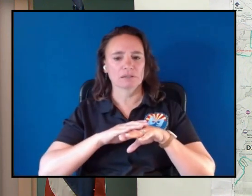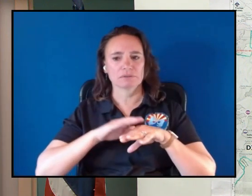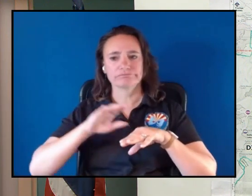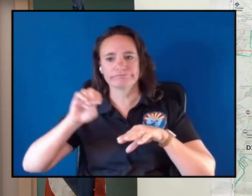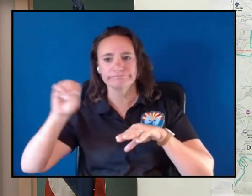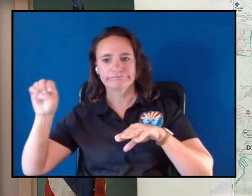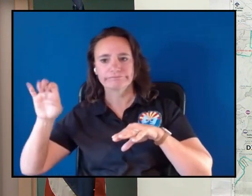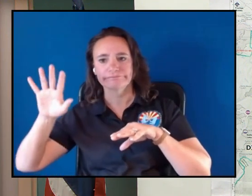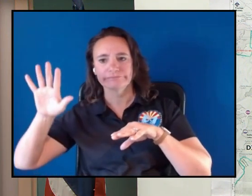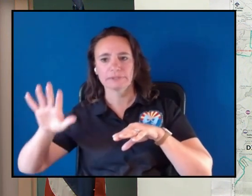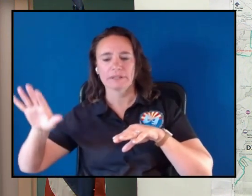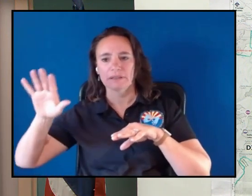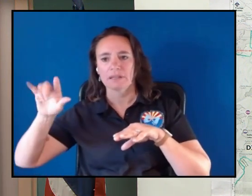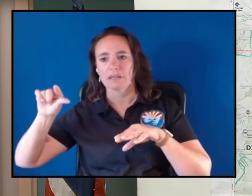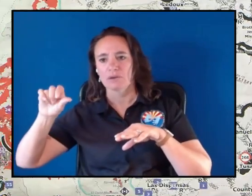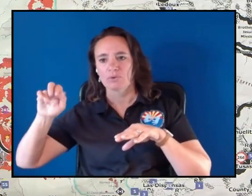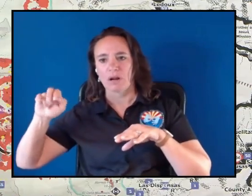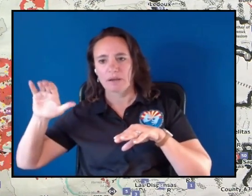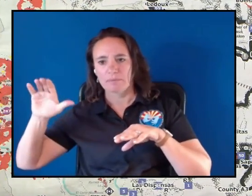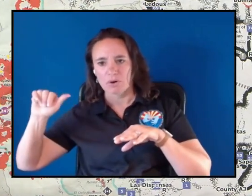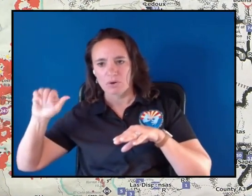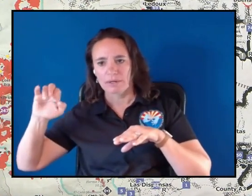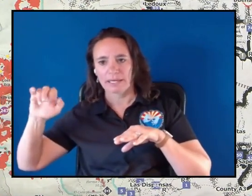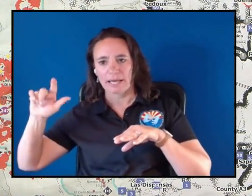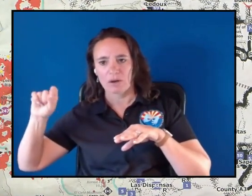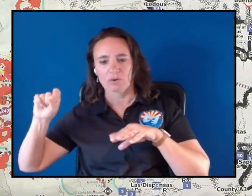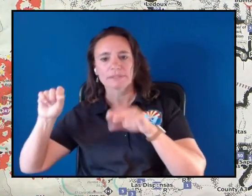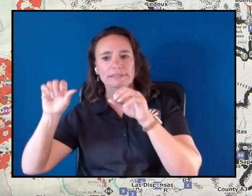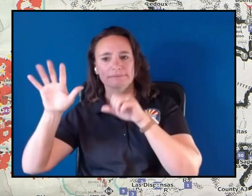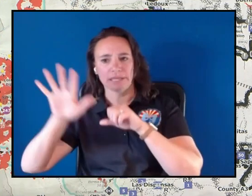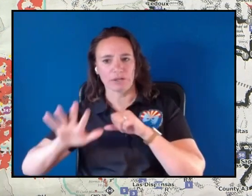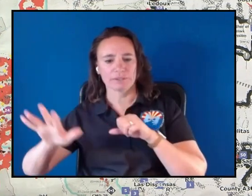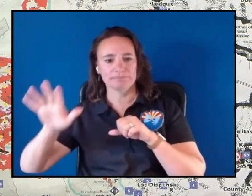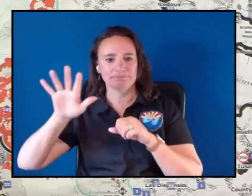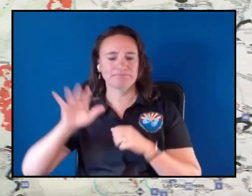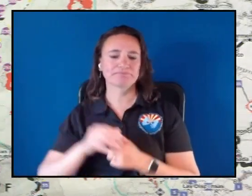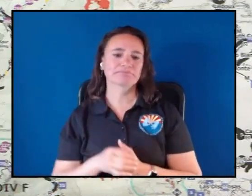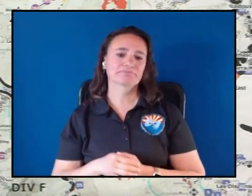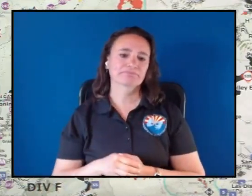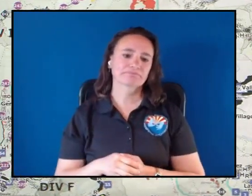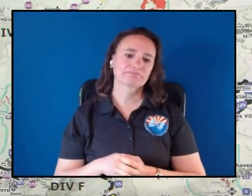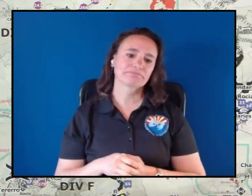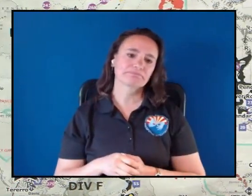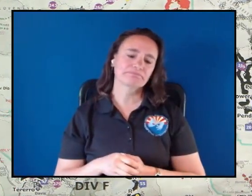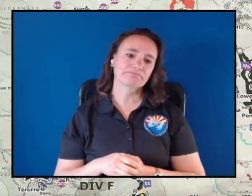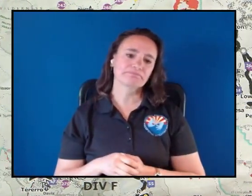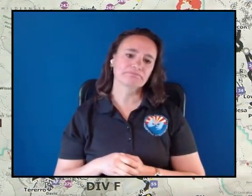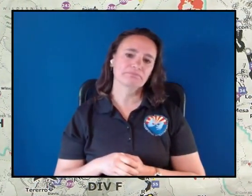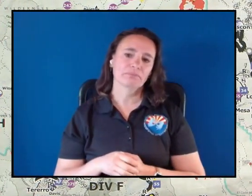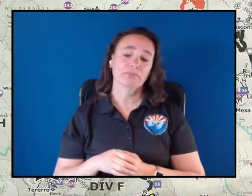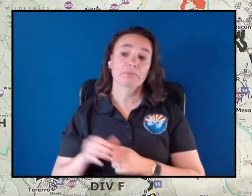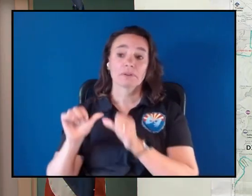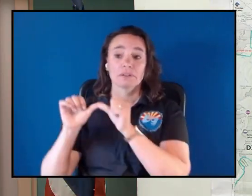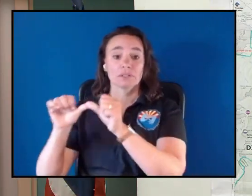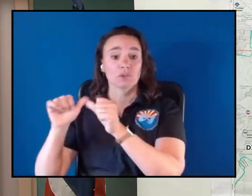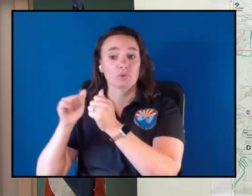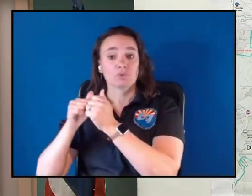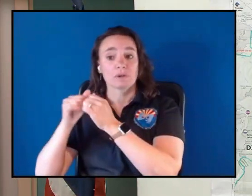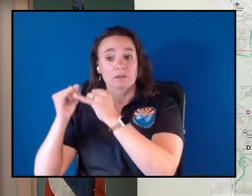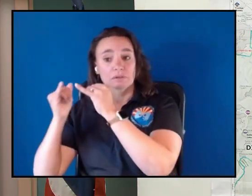support the operation as it moves into that area. Continued work along here just to patrol and monitor the hot spots that